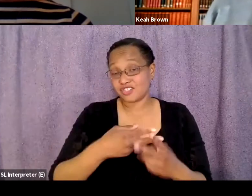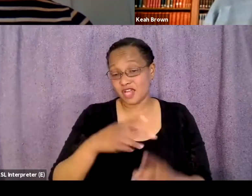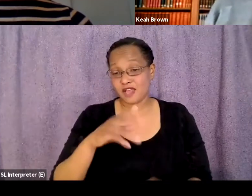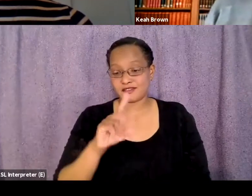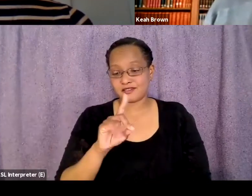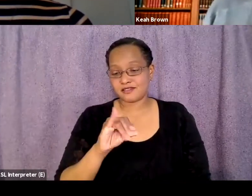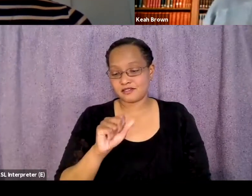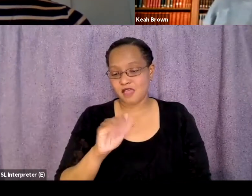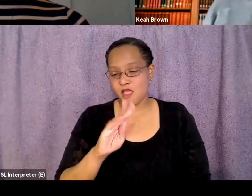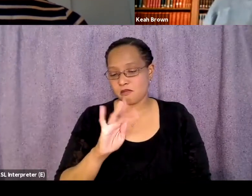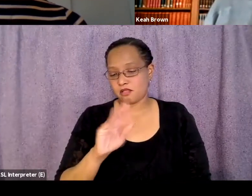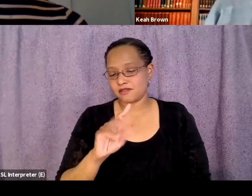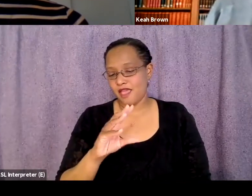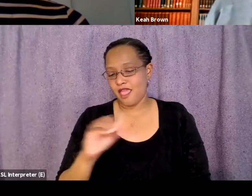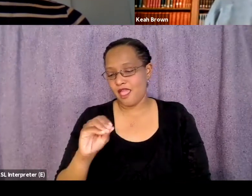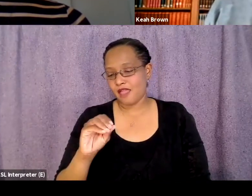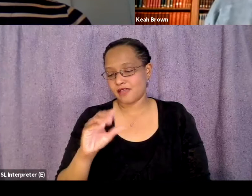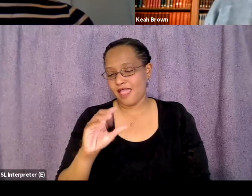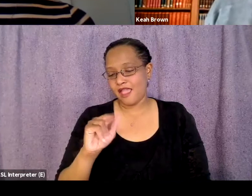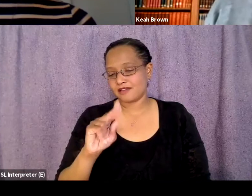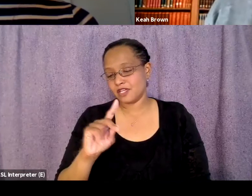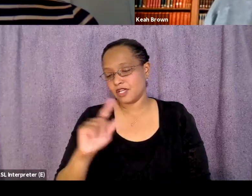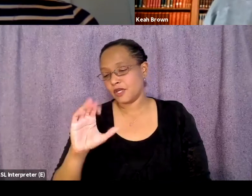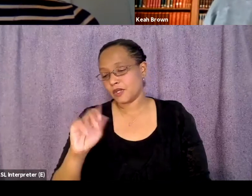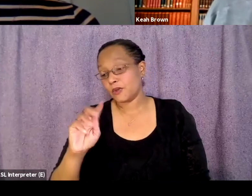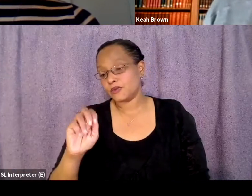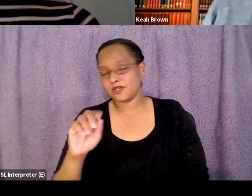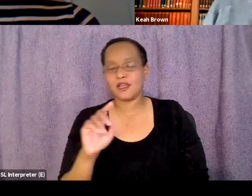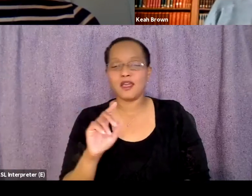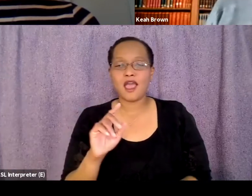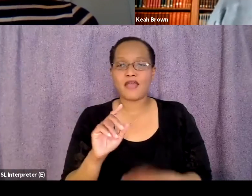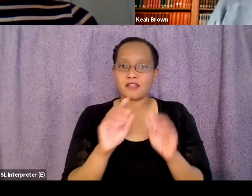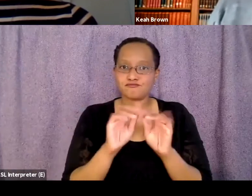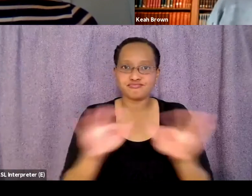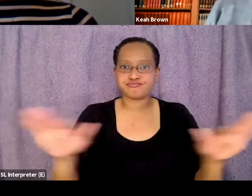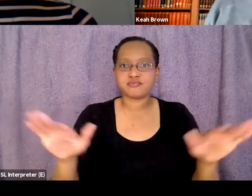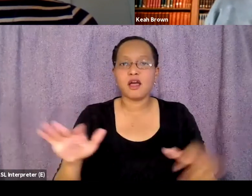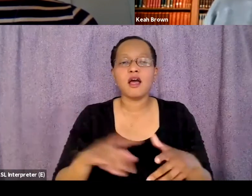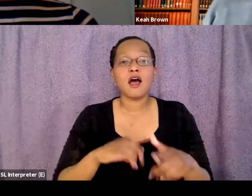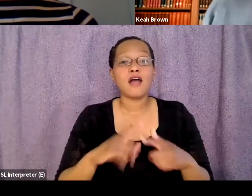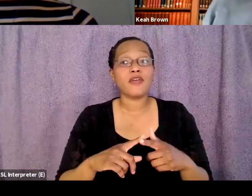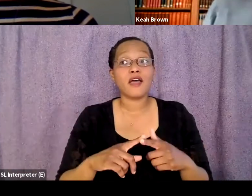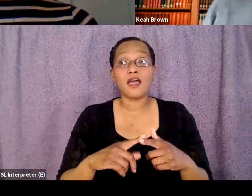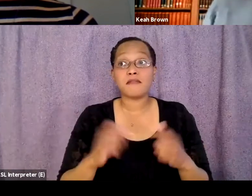and it went viral on social media. Keah Brown: And then I had a bunch of literary agents reach out to me to want to work together